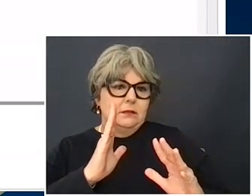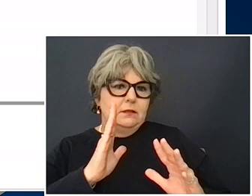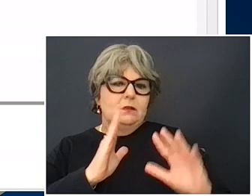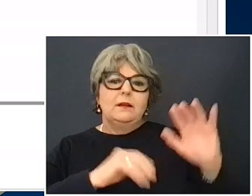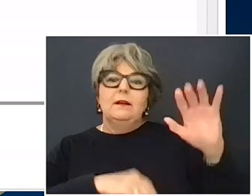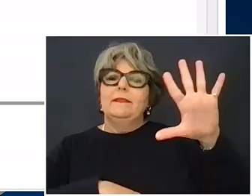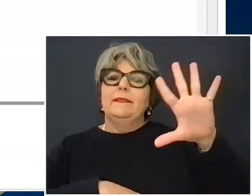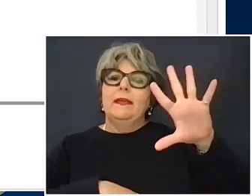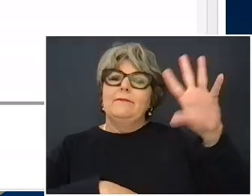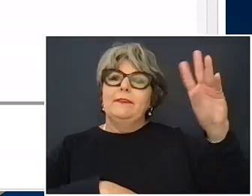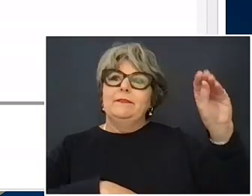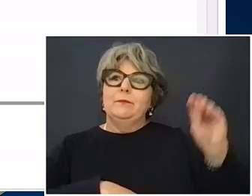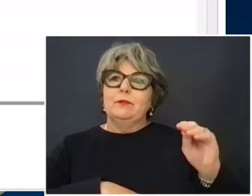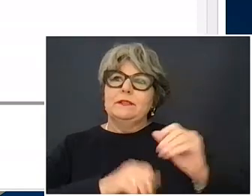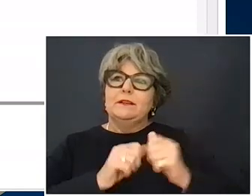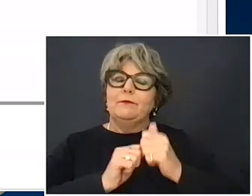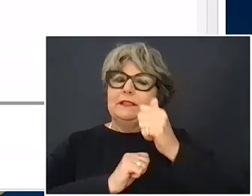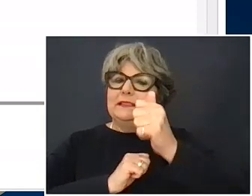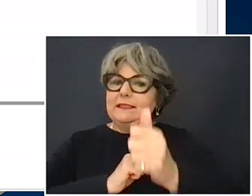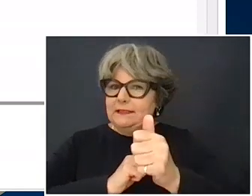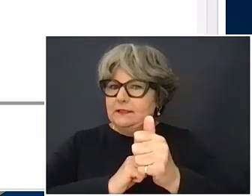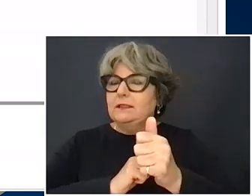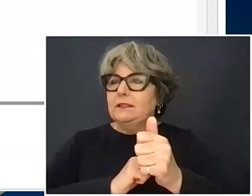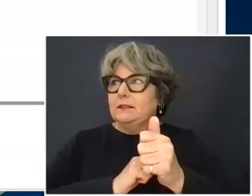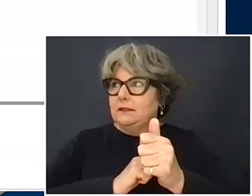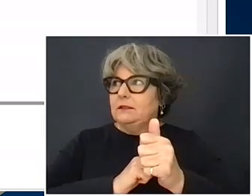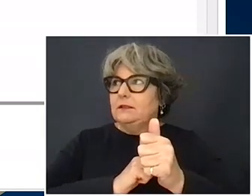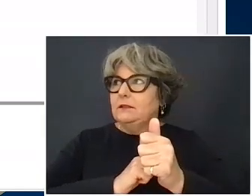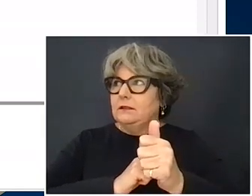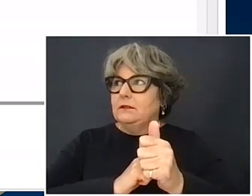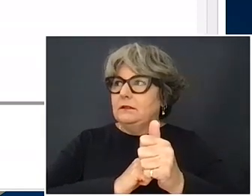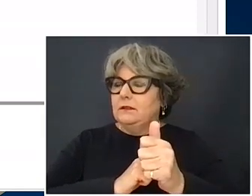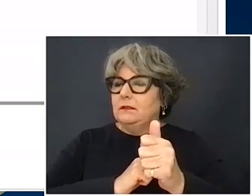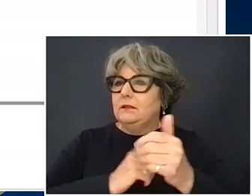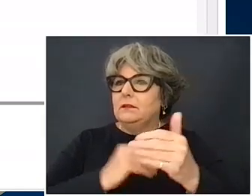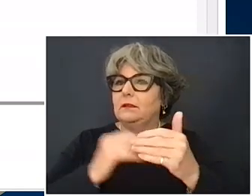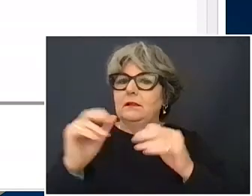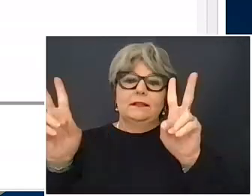distance offerings. Whether it's Title IV eligible.